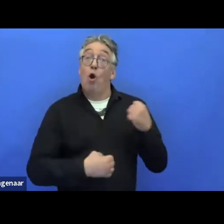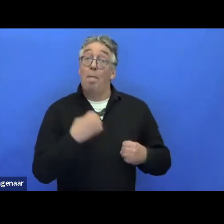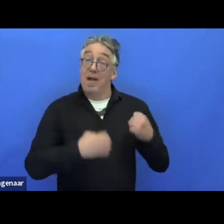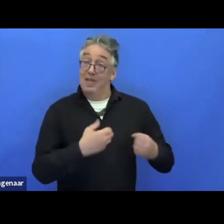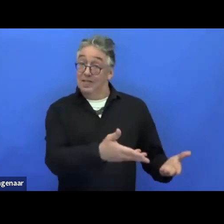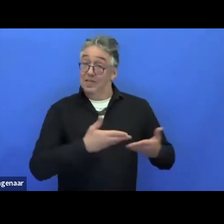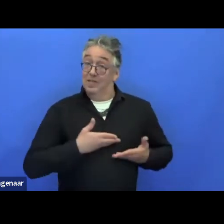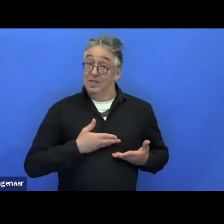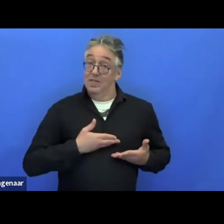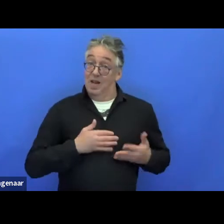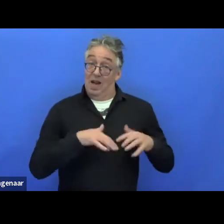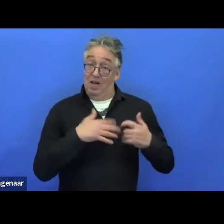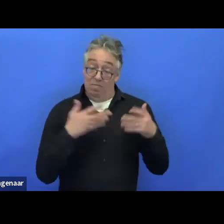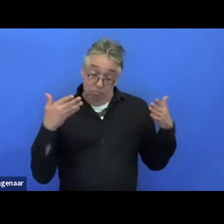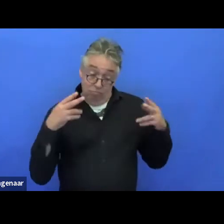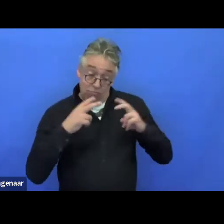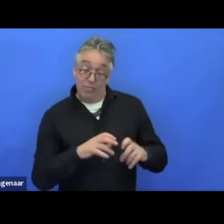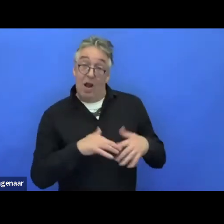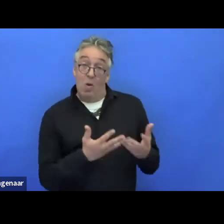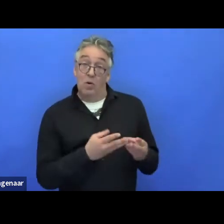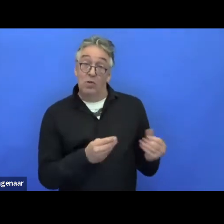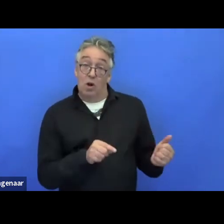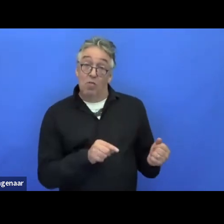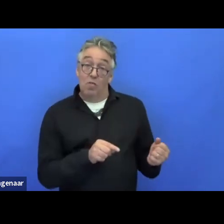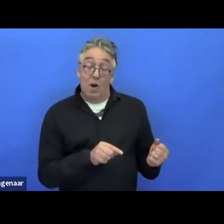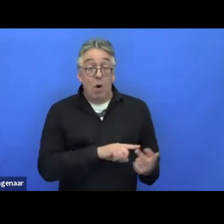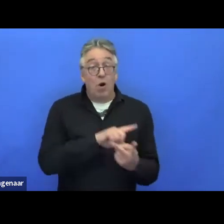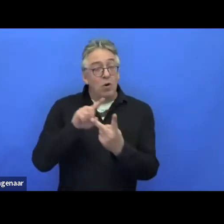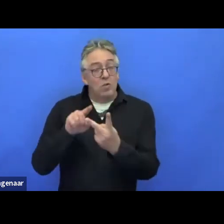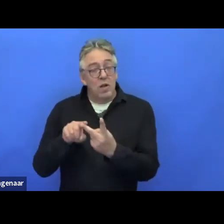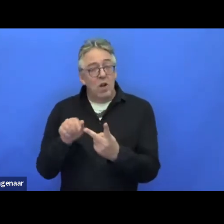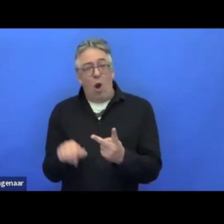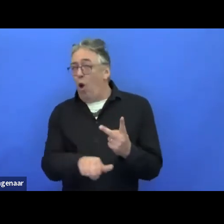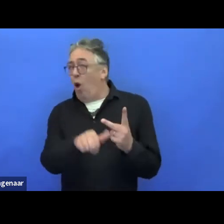and this was really emphasized by Emily O'Reilly.